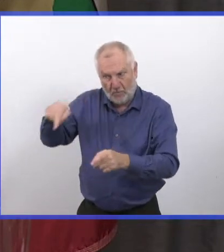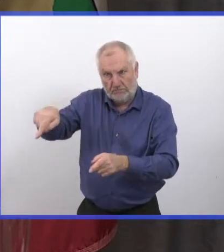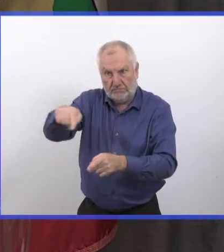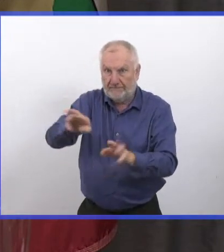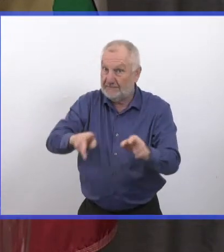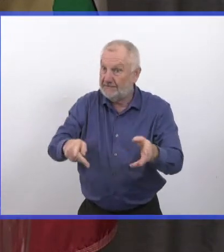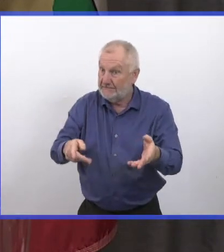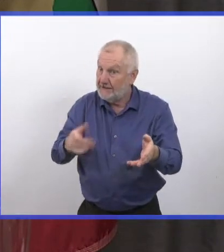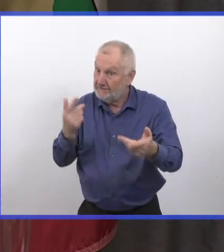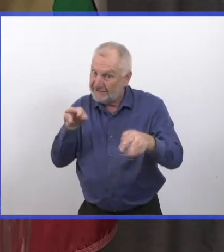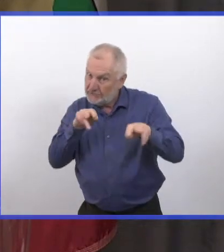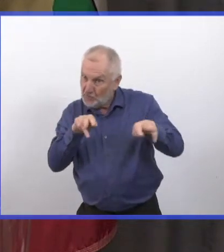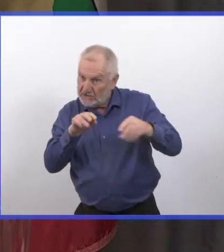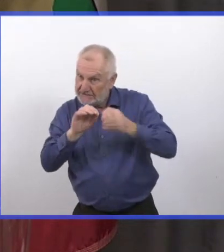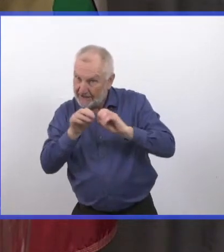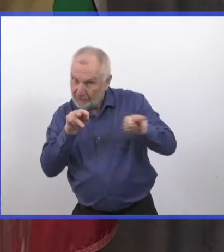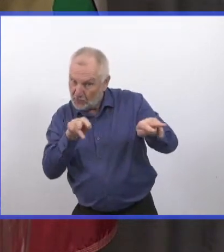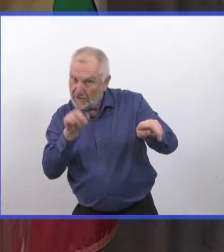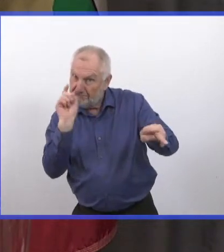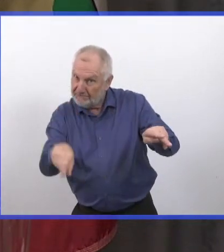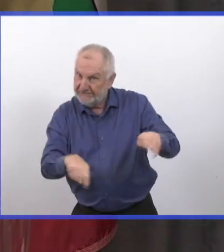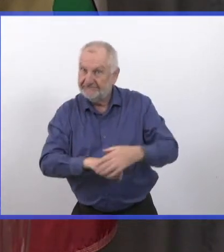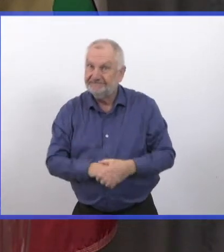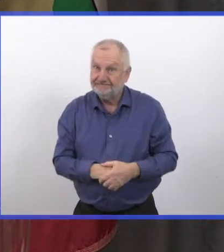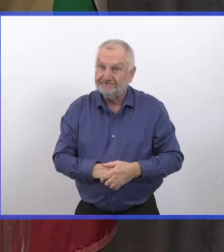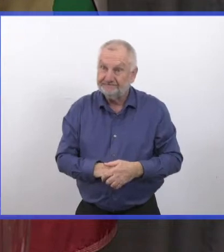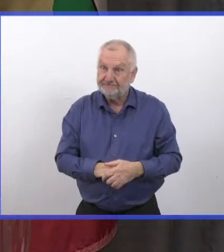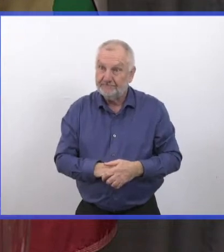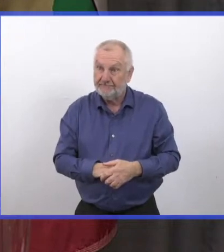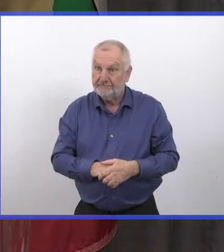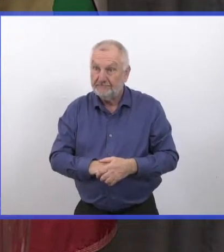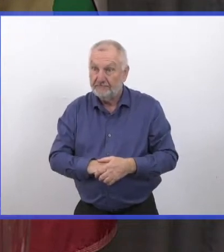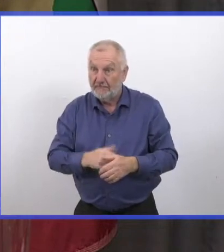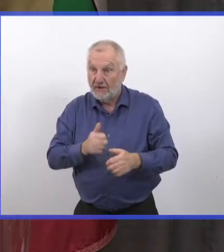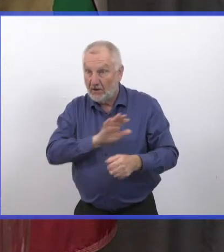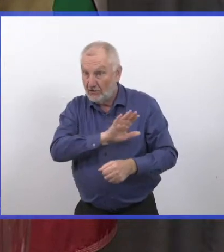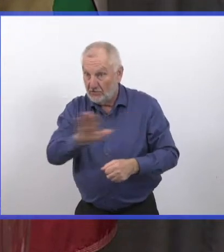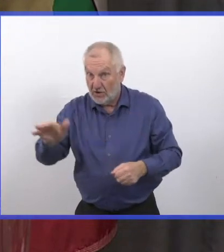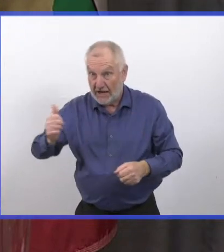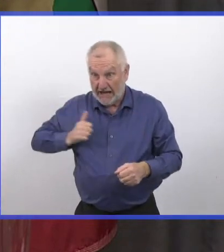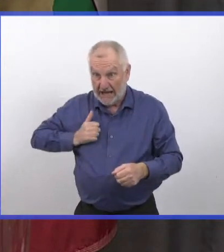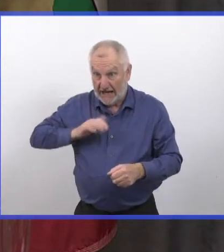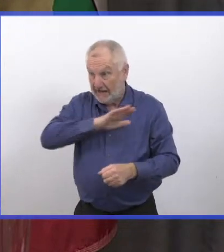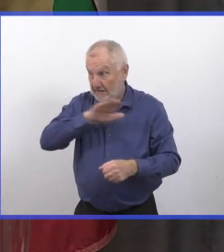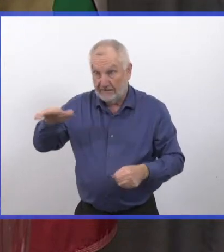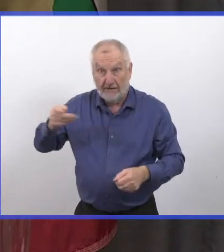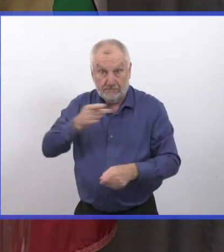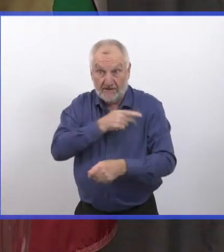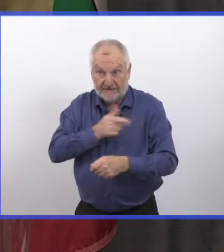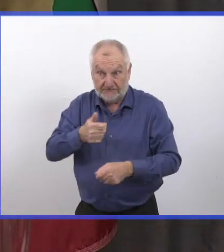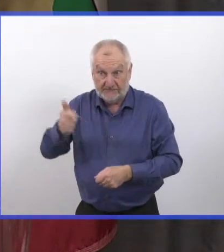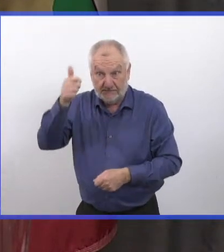It's one thing having a mask, but if you're always touching it, taking it off and putting it on, you actually might increase the risk of exposing yourself to Covid.